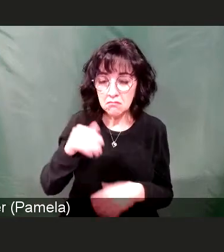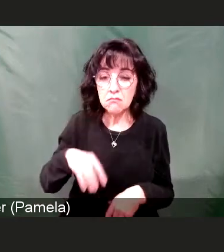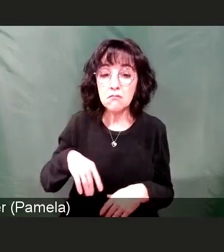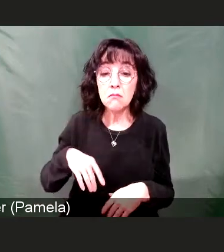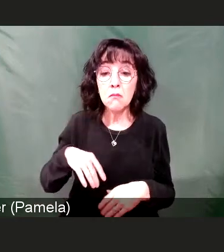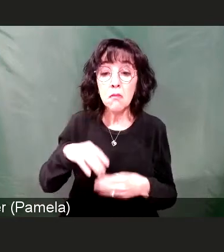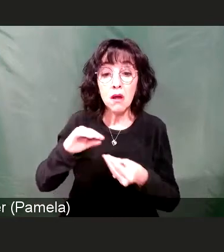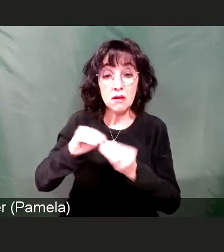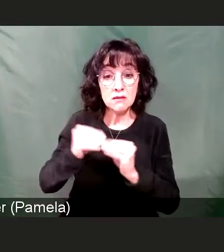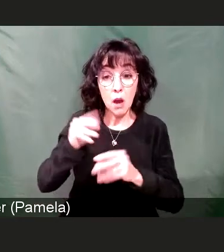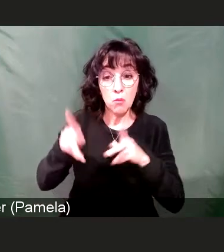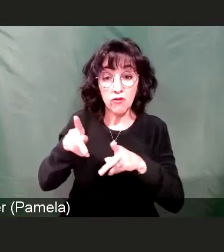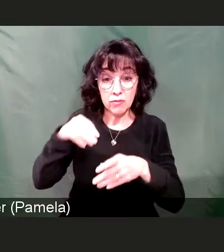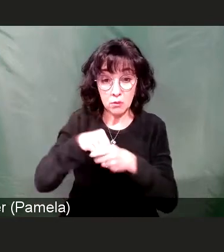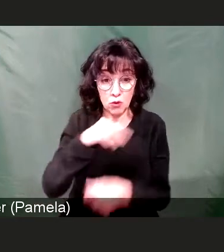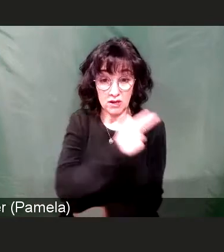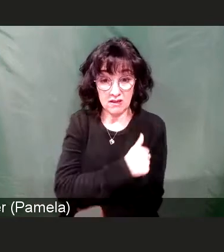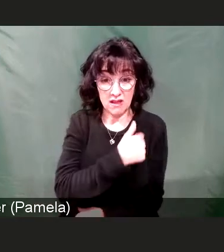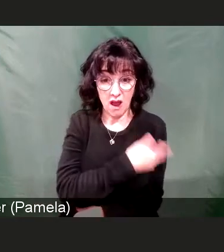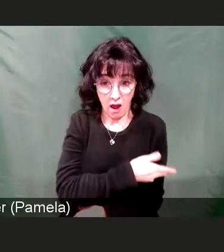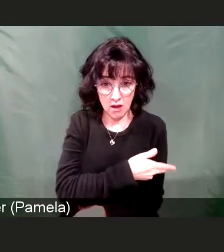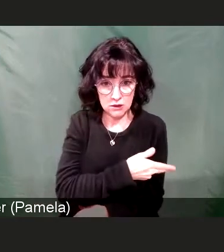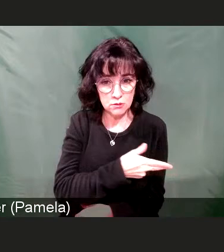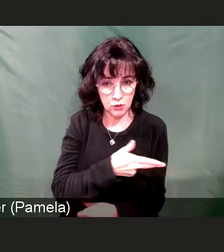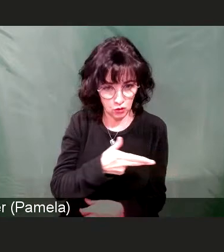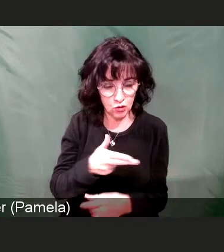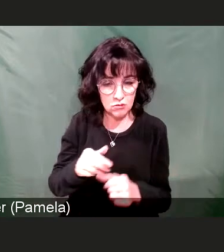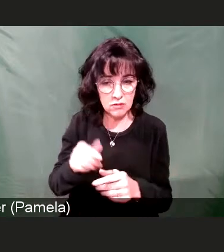and that appears to be decreasing on a weekly basis.